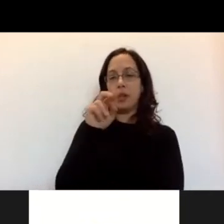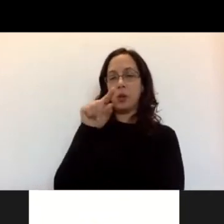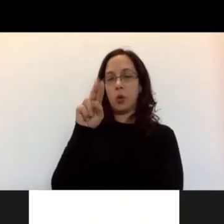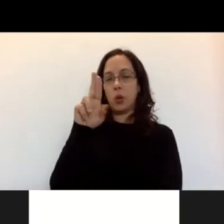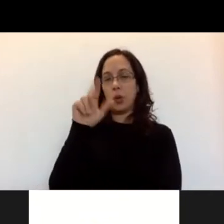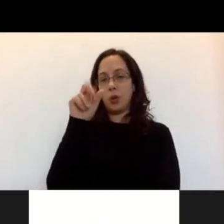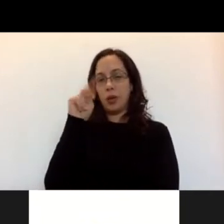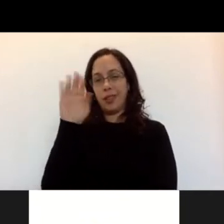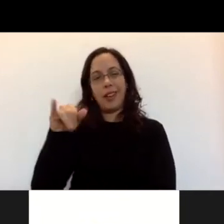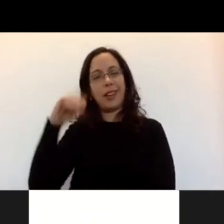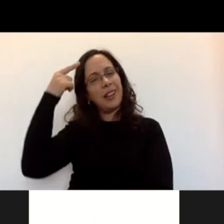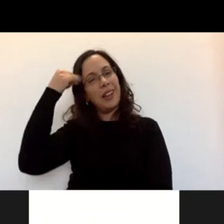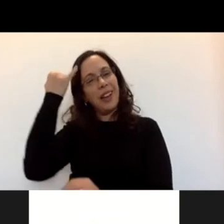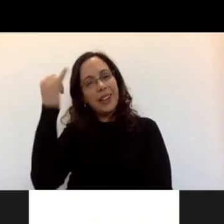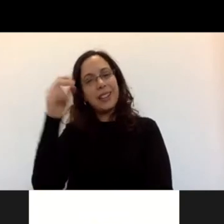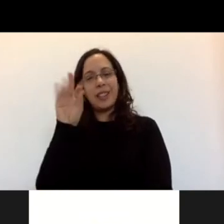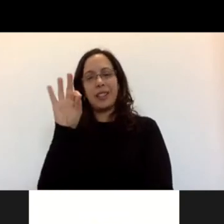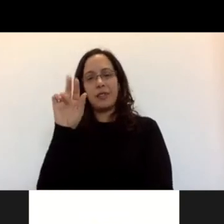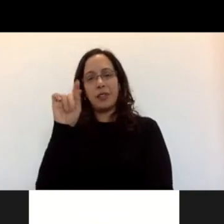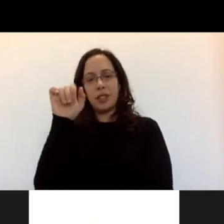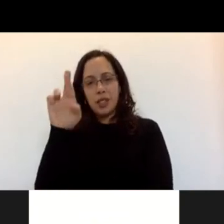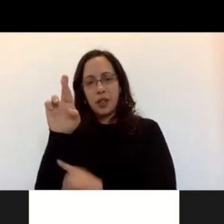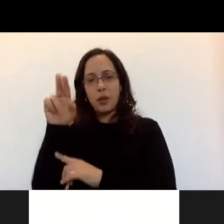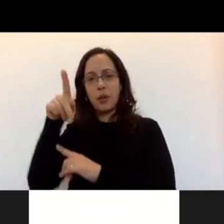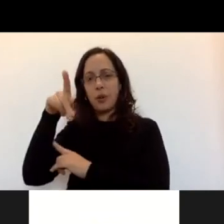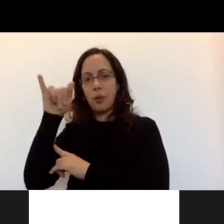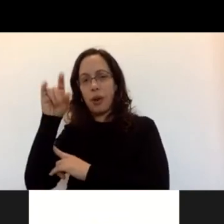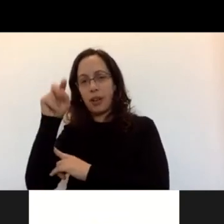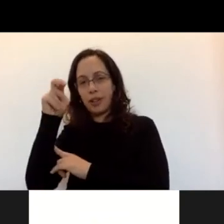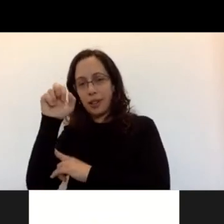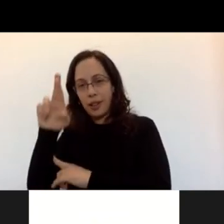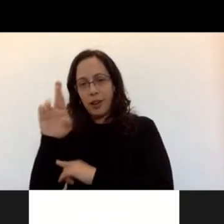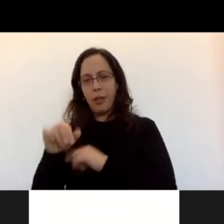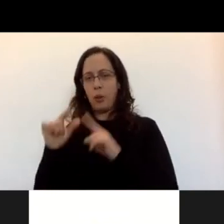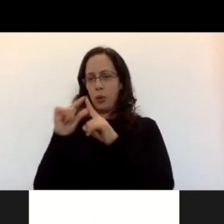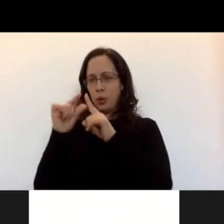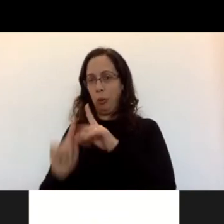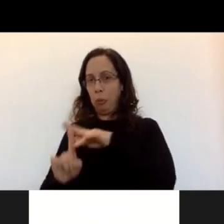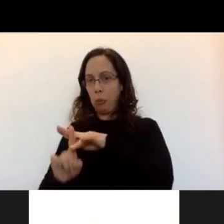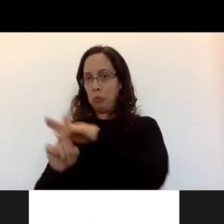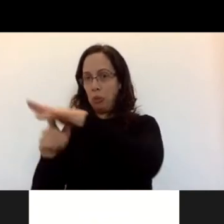the the word frontier comes up quite often so, so there is a there are some some resonances there